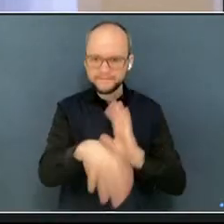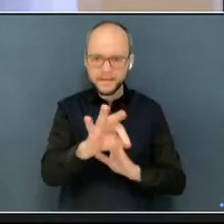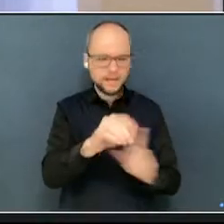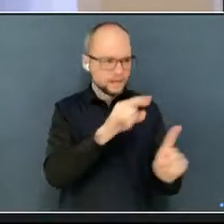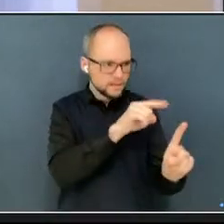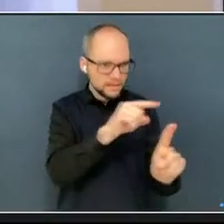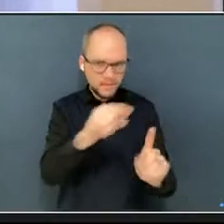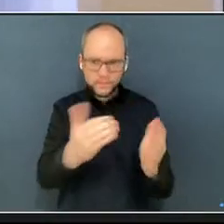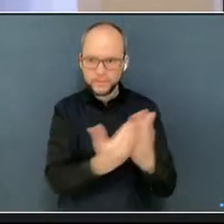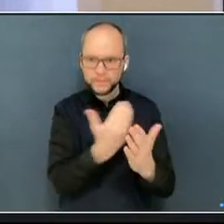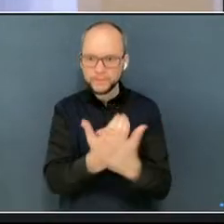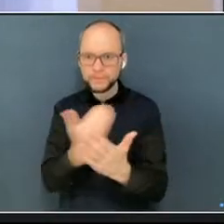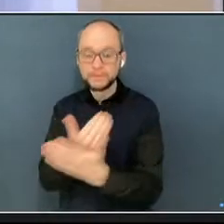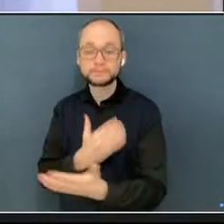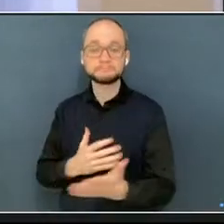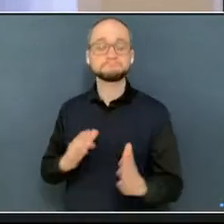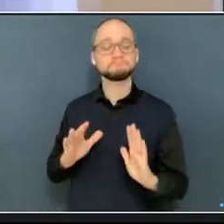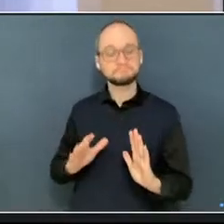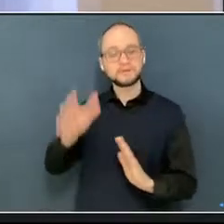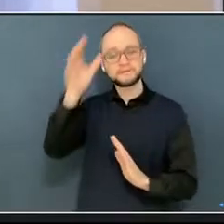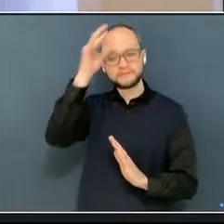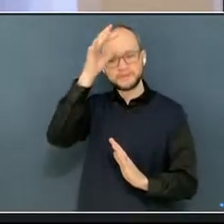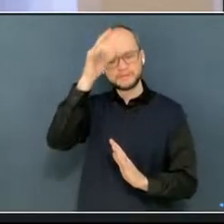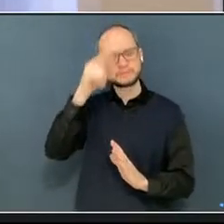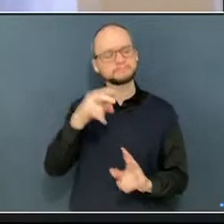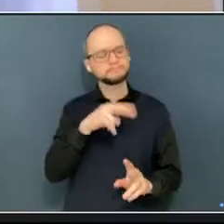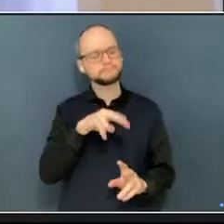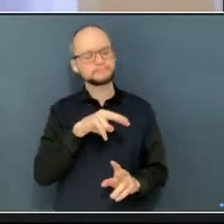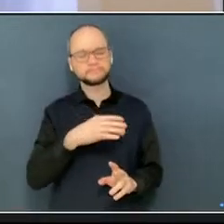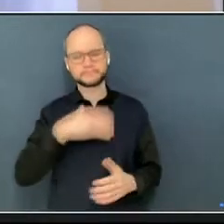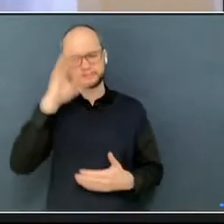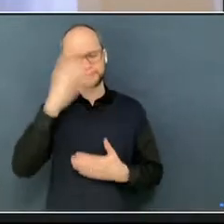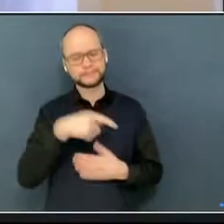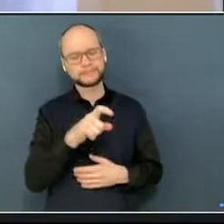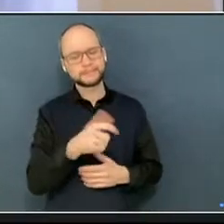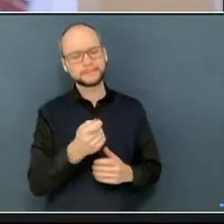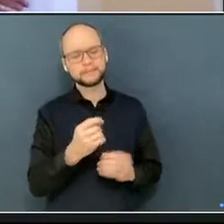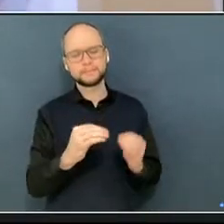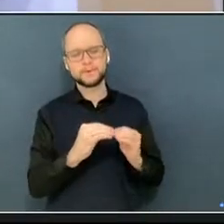that I could use a little stability in my life and I somewhat agreed and he being a successful